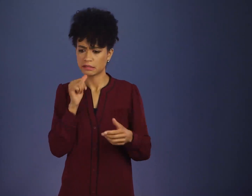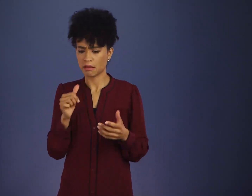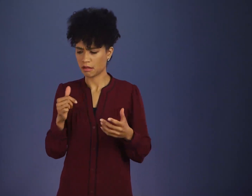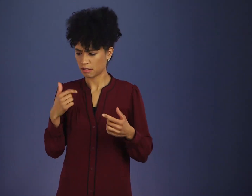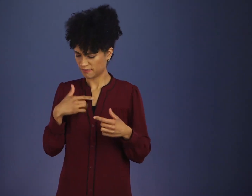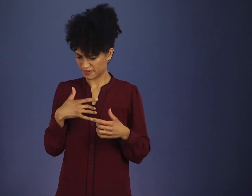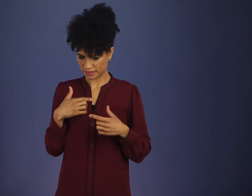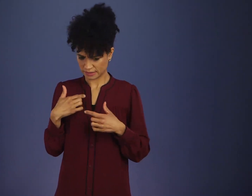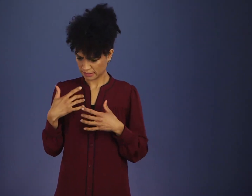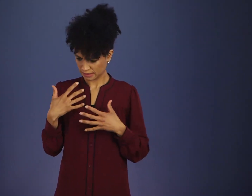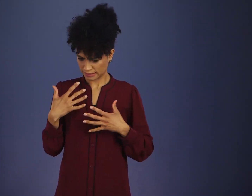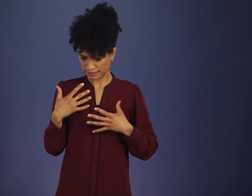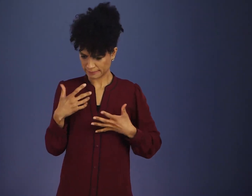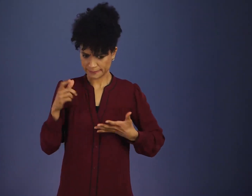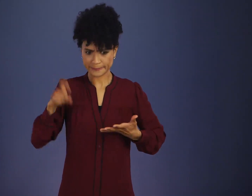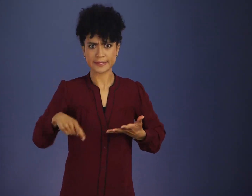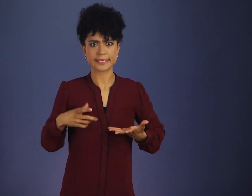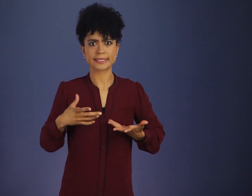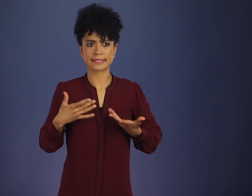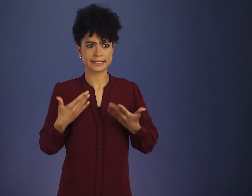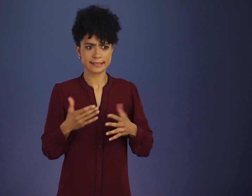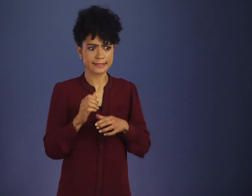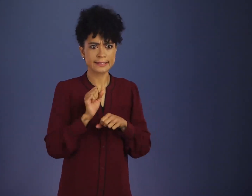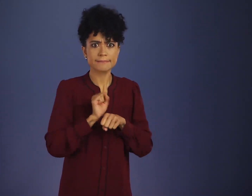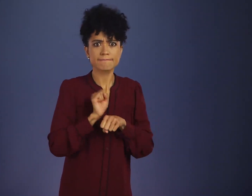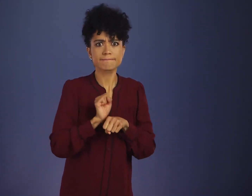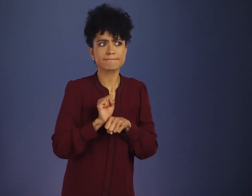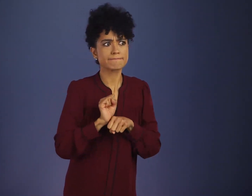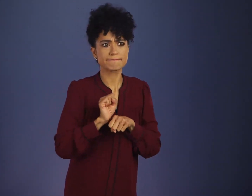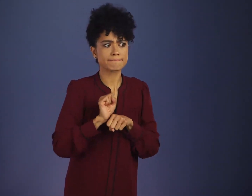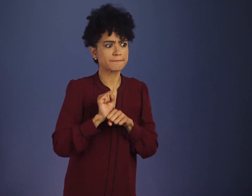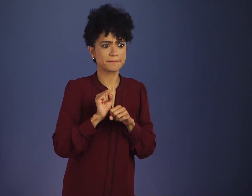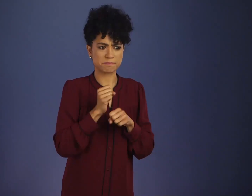If men and women didn't exert themselves to be secure in their persons,